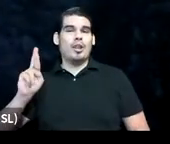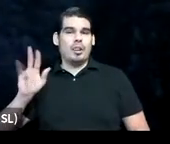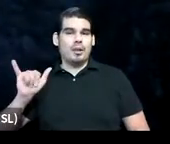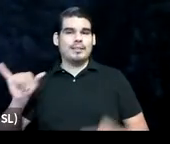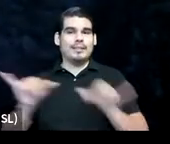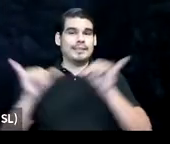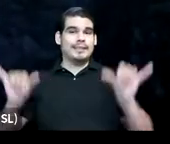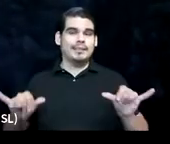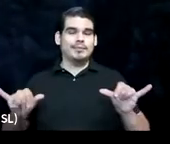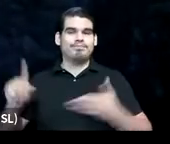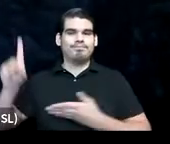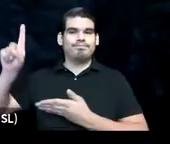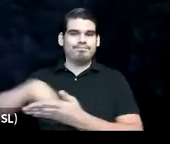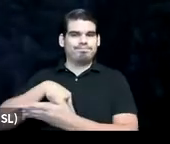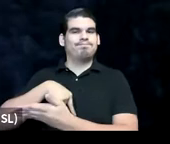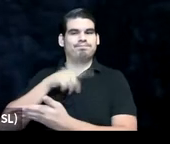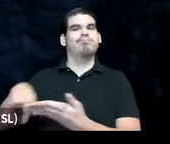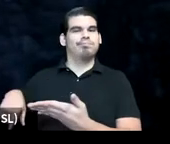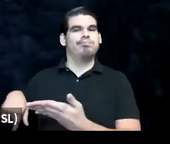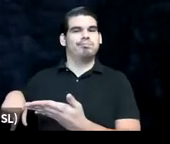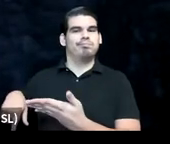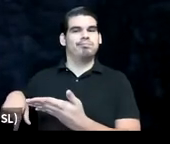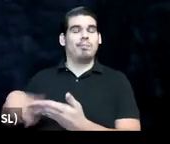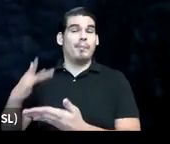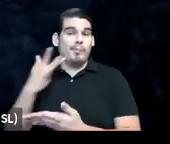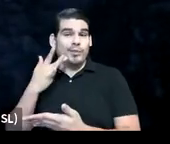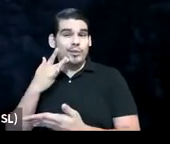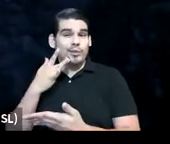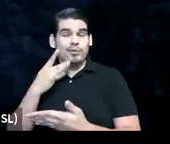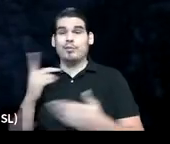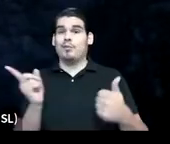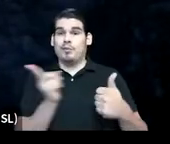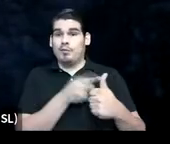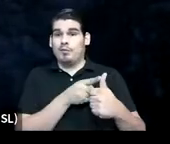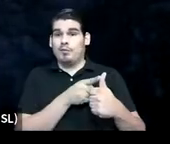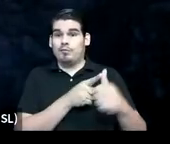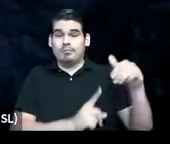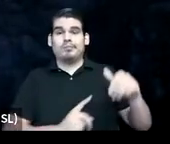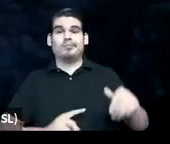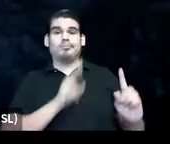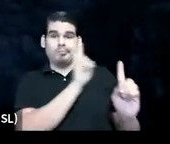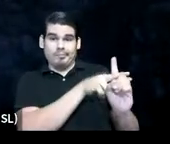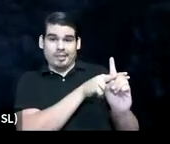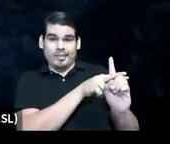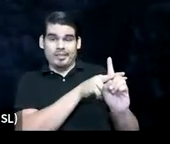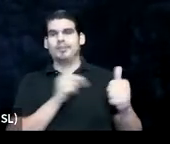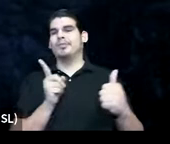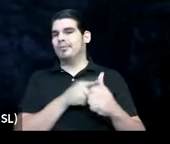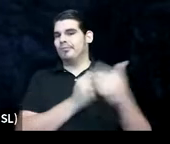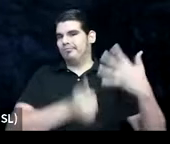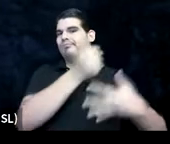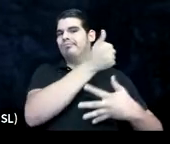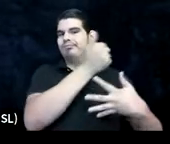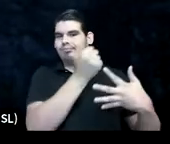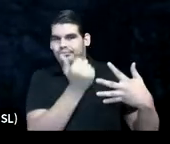Vice President: Awesome, awesome. And yeah, that definitely sounds like a new and interesting